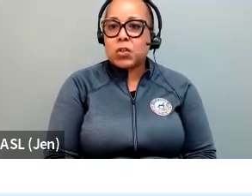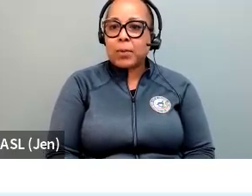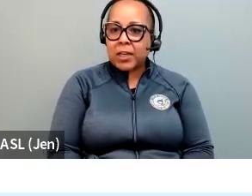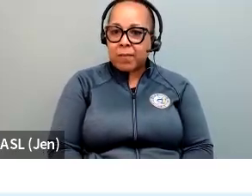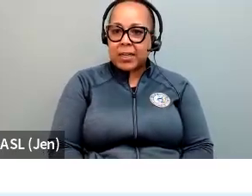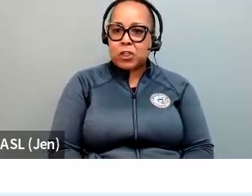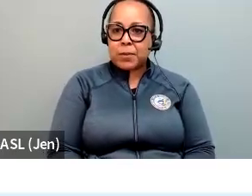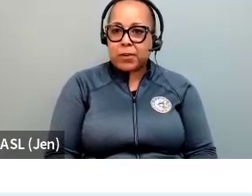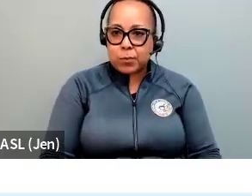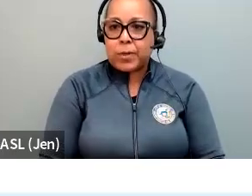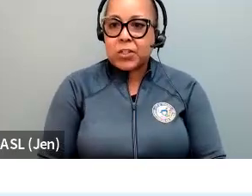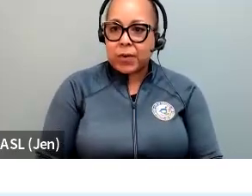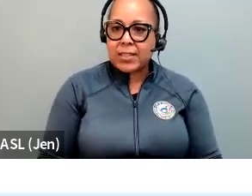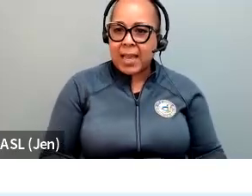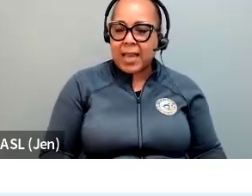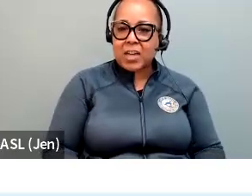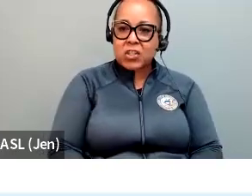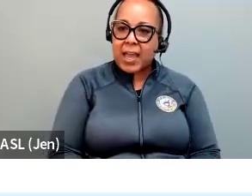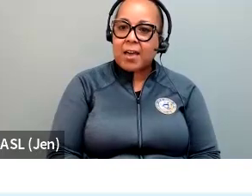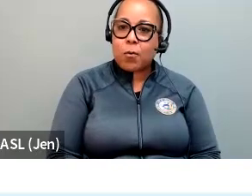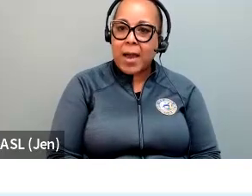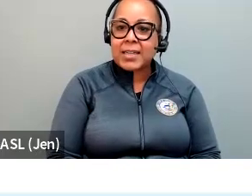So I'm going to give my lived experience with restaurants. I actually have quite